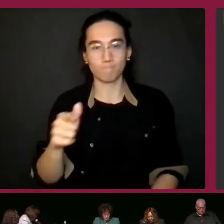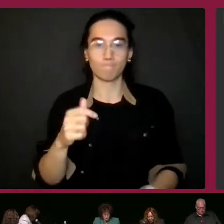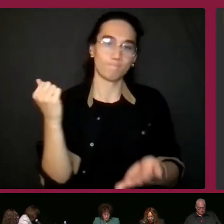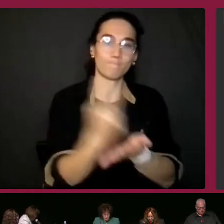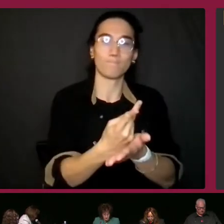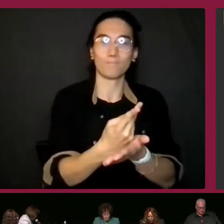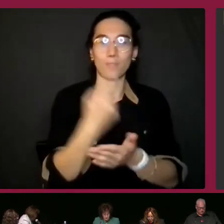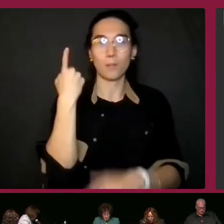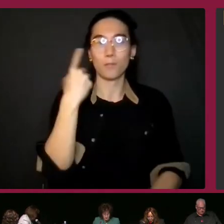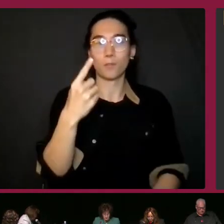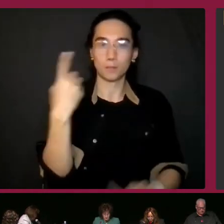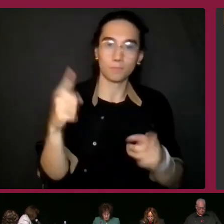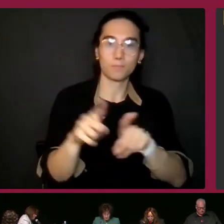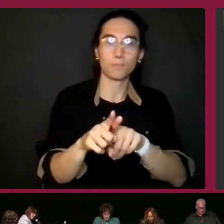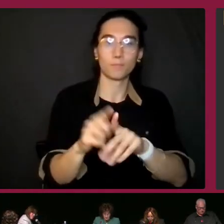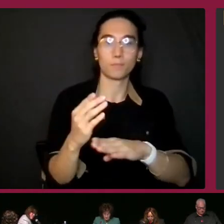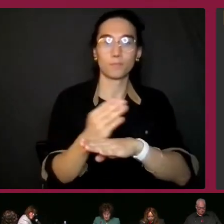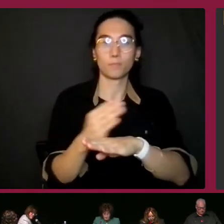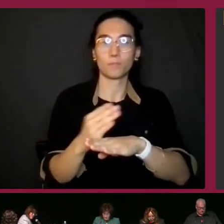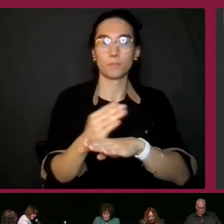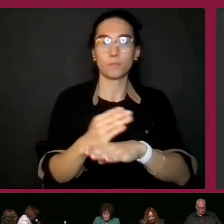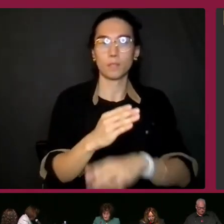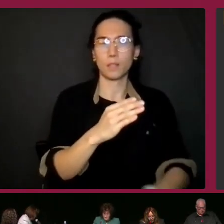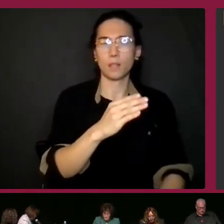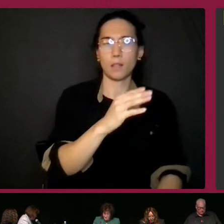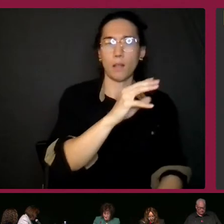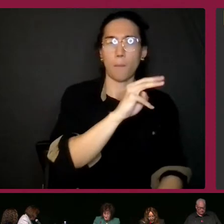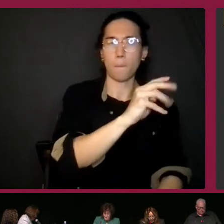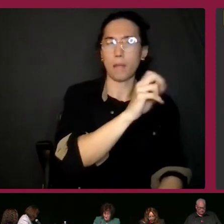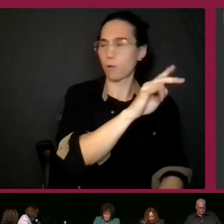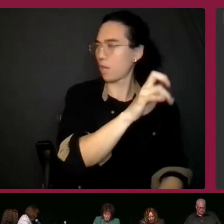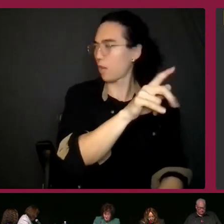Marriott for the Springhill Suites Lancaster and Antelope Valley College